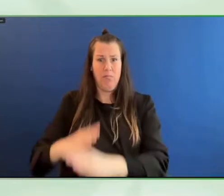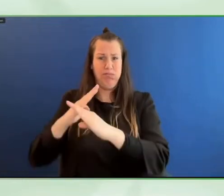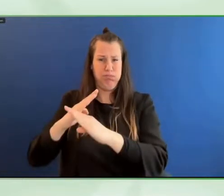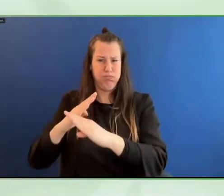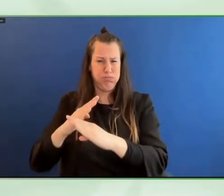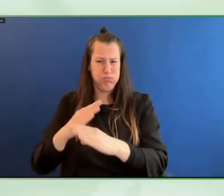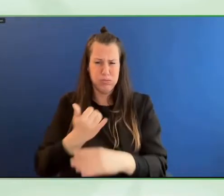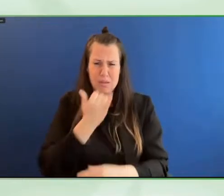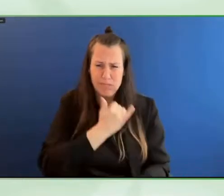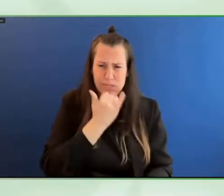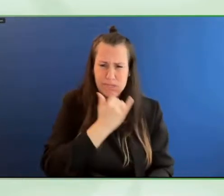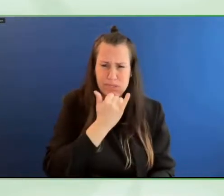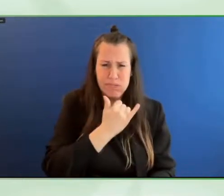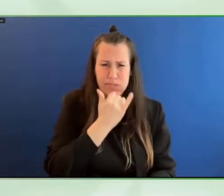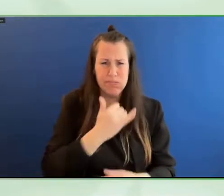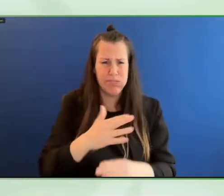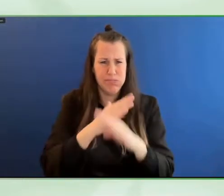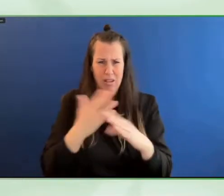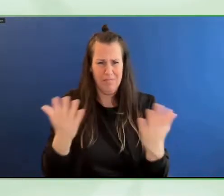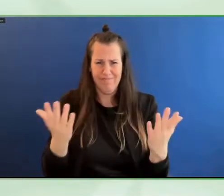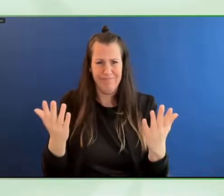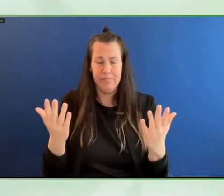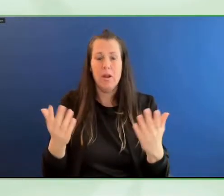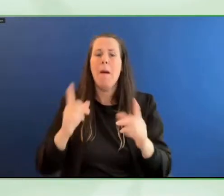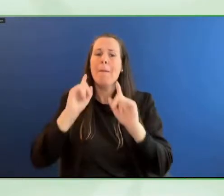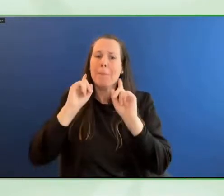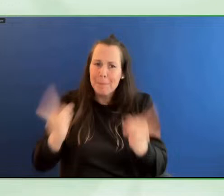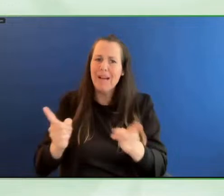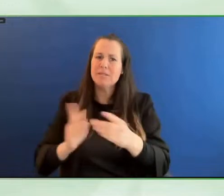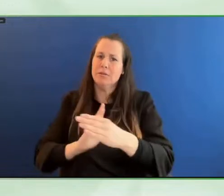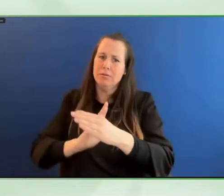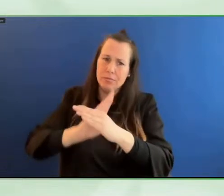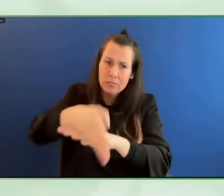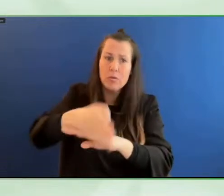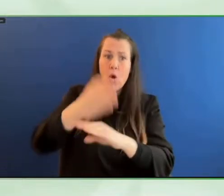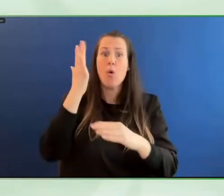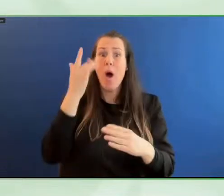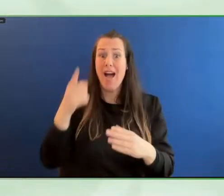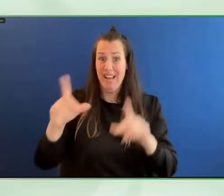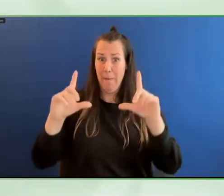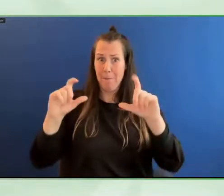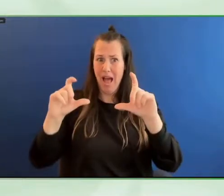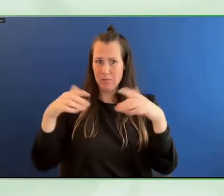There's a lot of anecdotal information flying around, about what it can do.